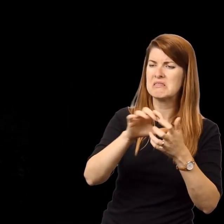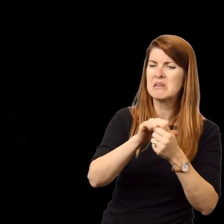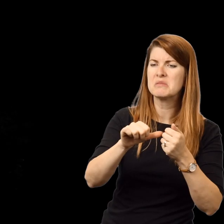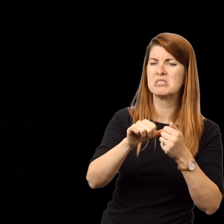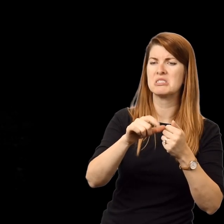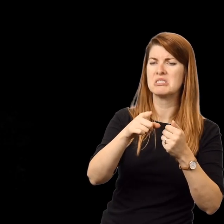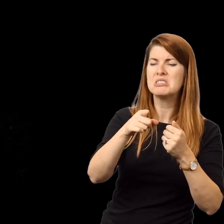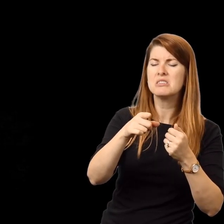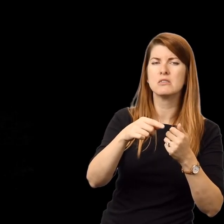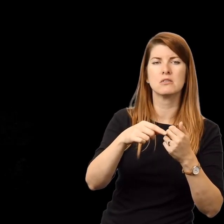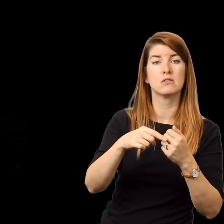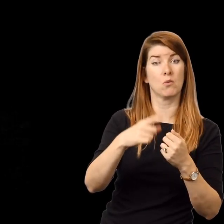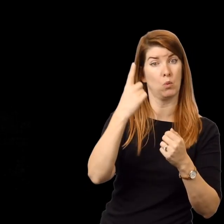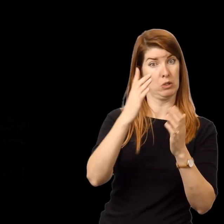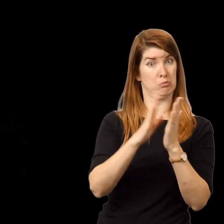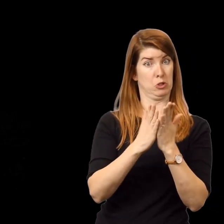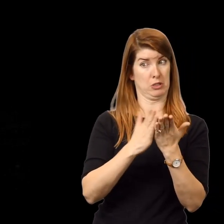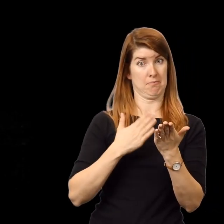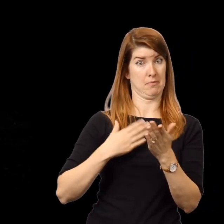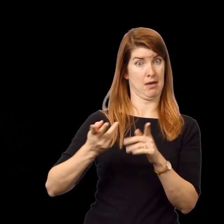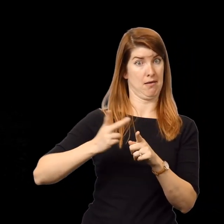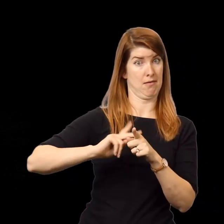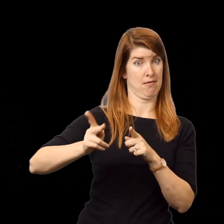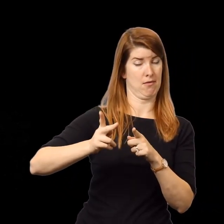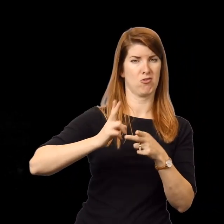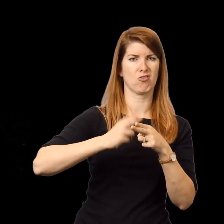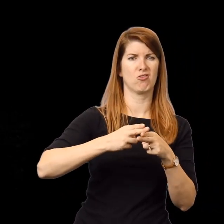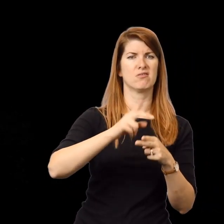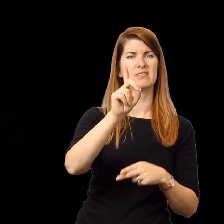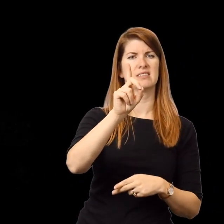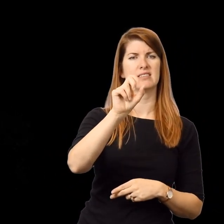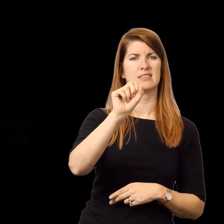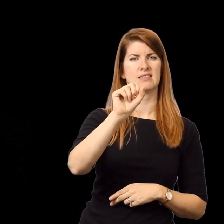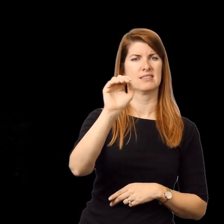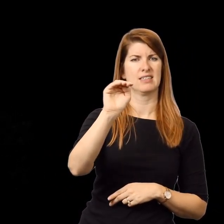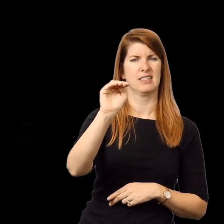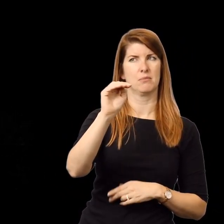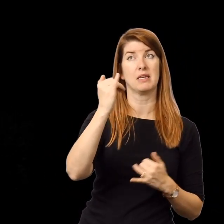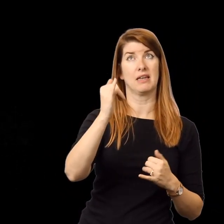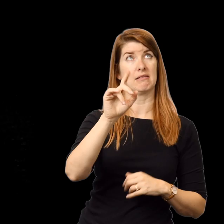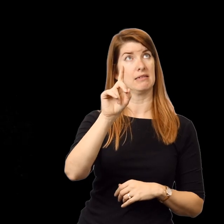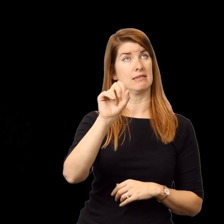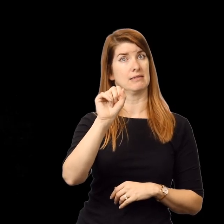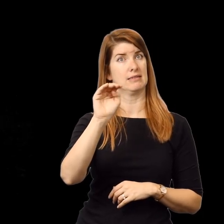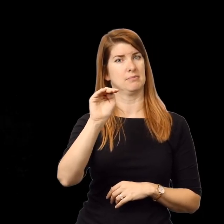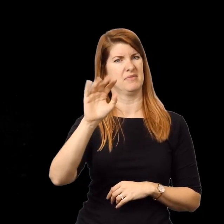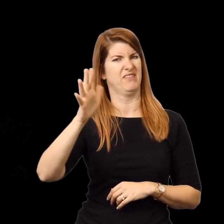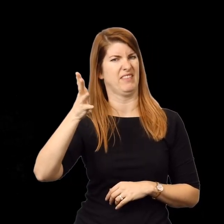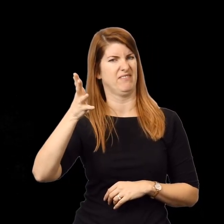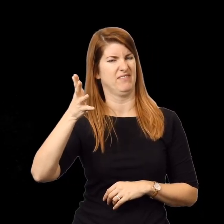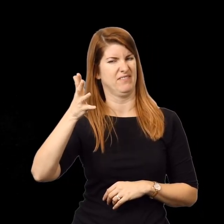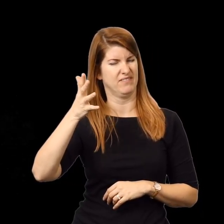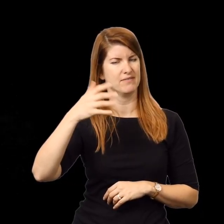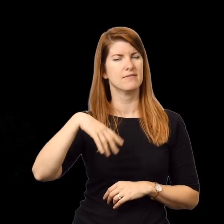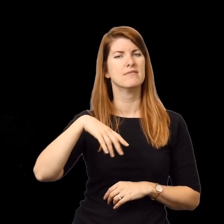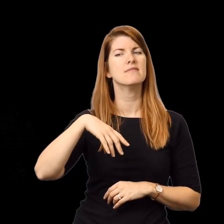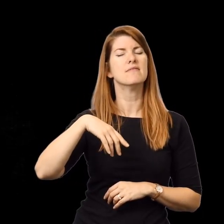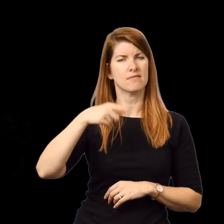We have a book in my profession called the DSM, now were in the DSM-V, the fifth edition,